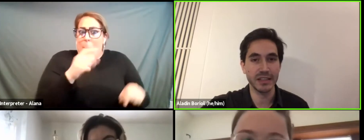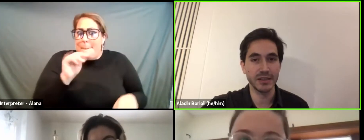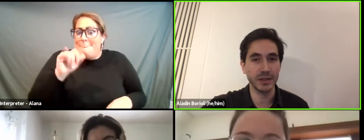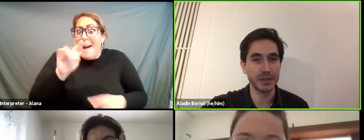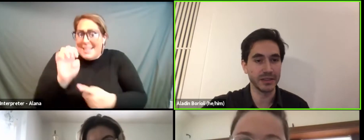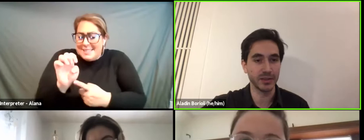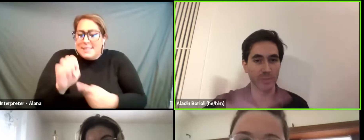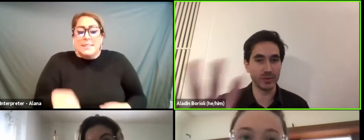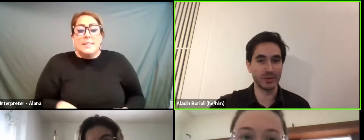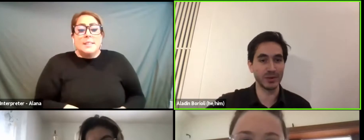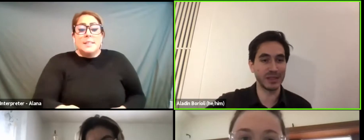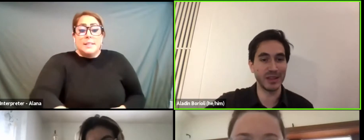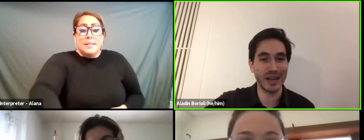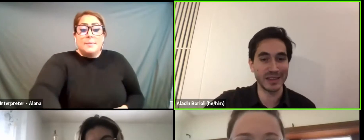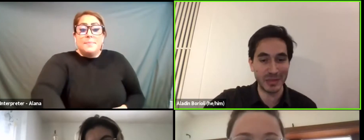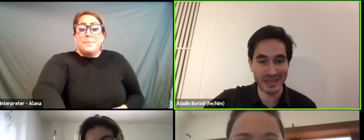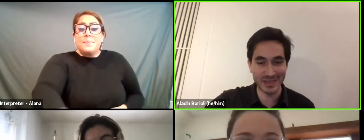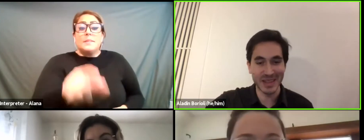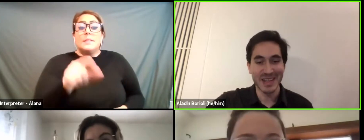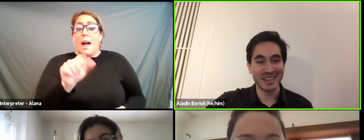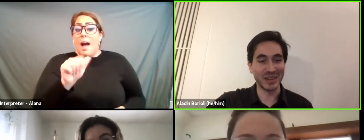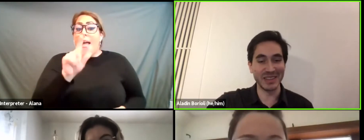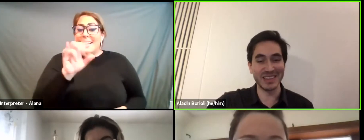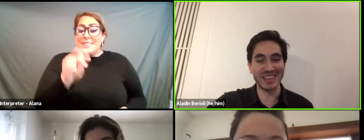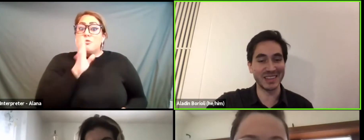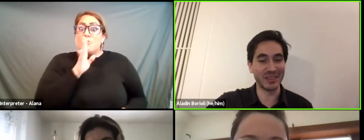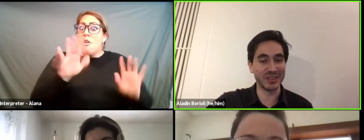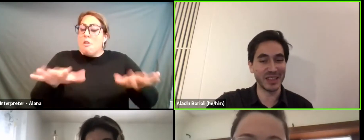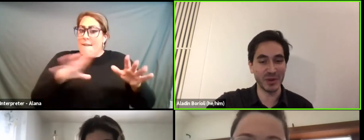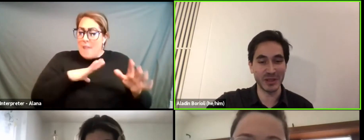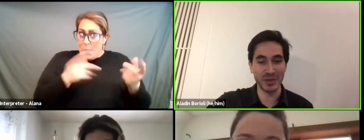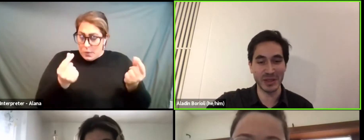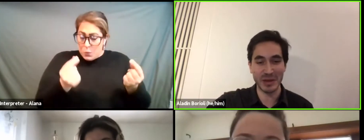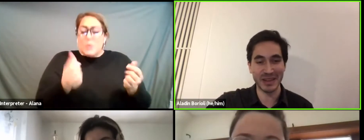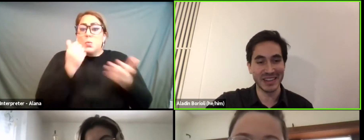the audience so to contextualize a bit so they can understand what I'm talking about.